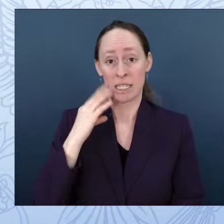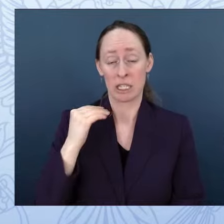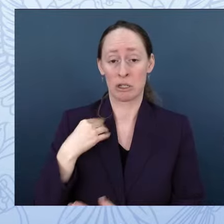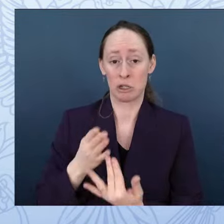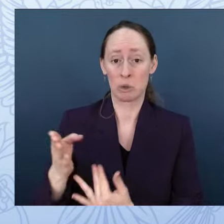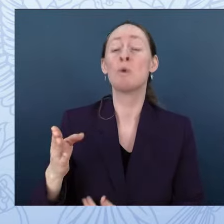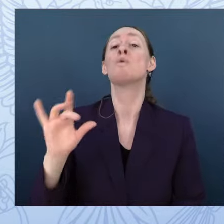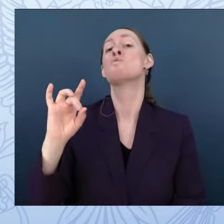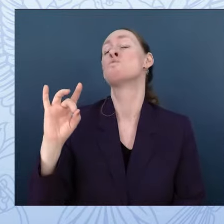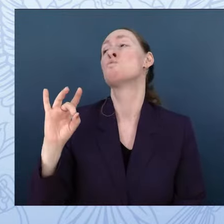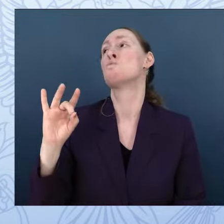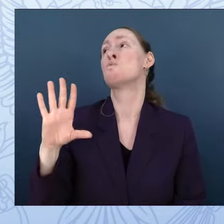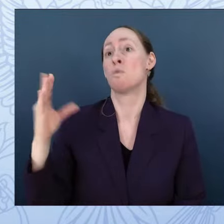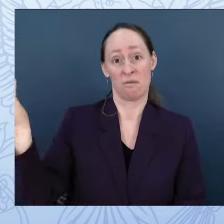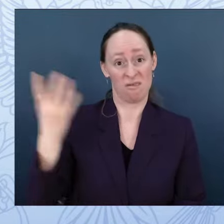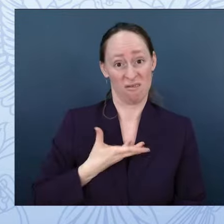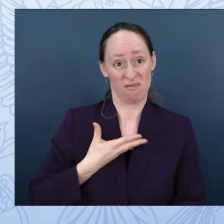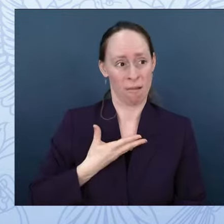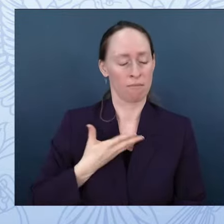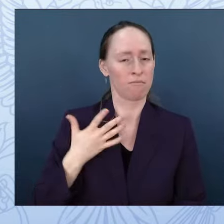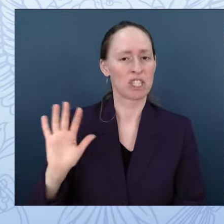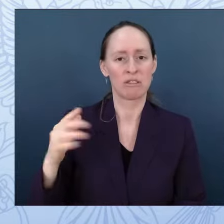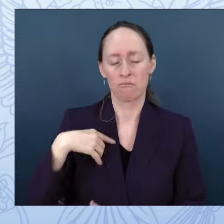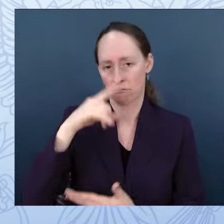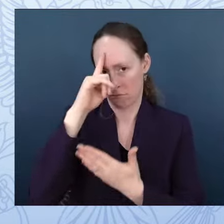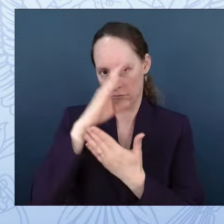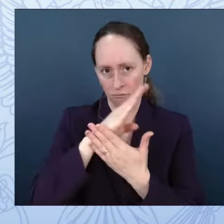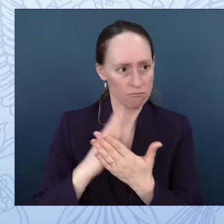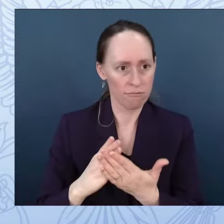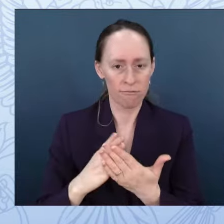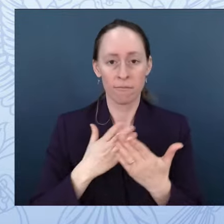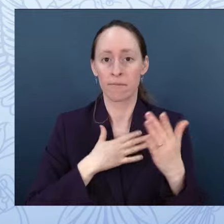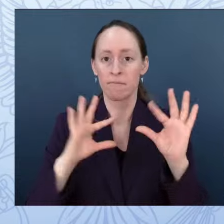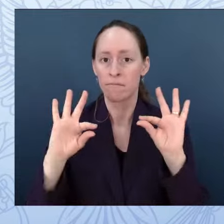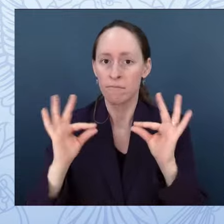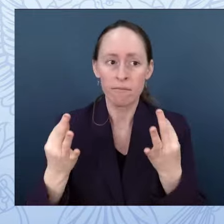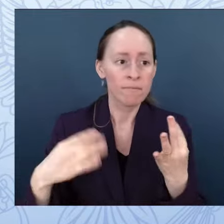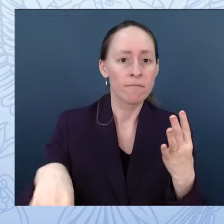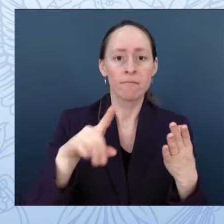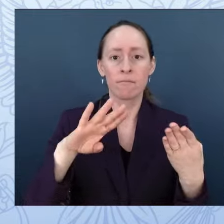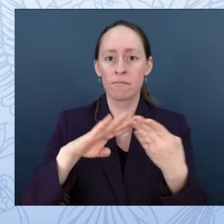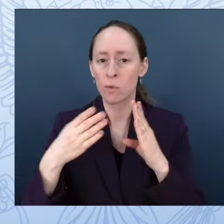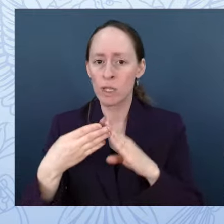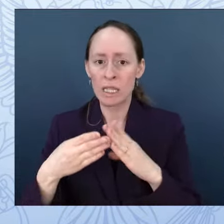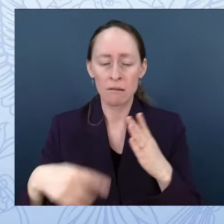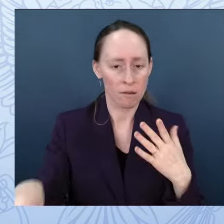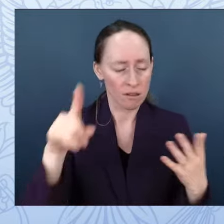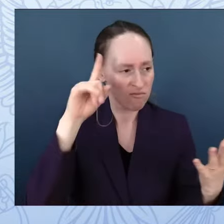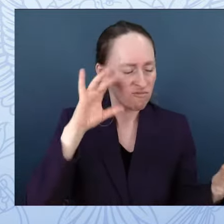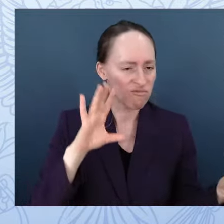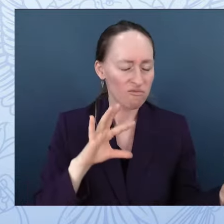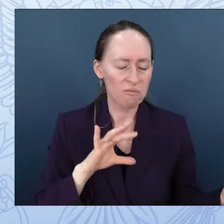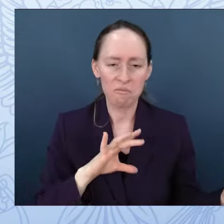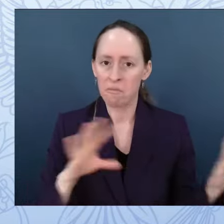and support networks and people facing cancer are often confused, and they're afraid and they're confused